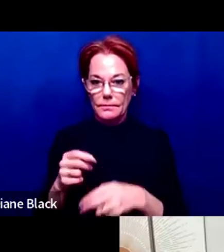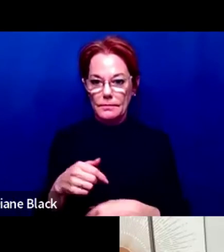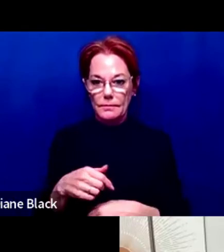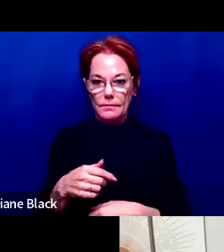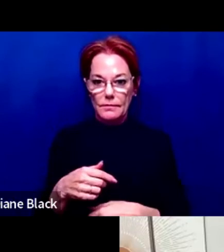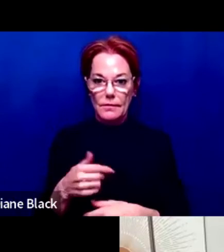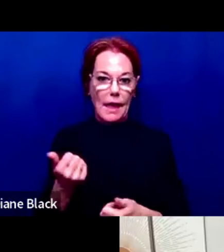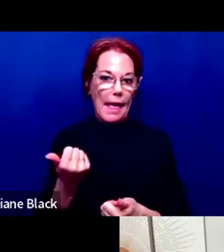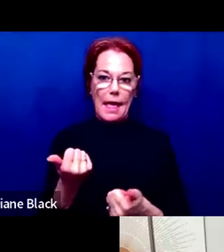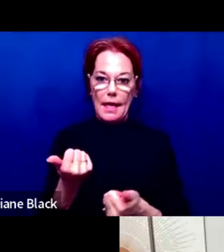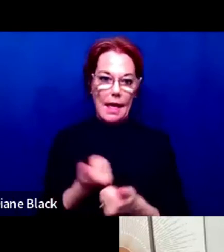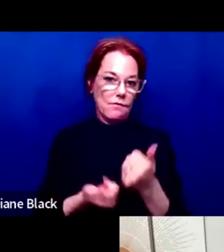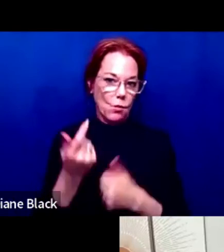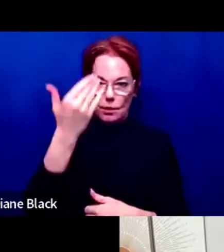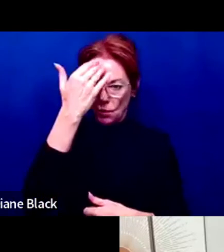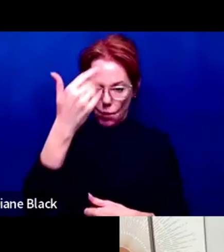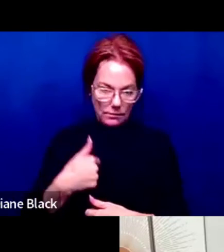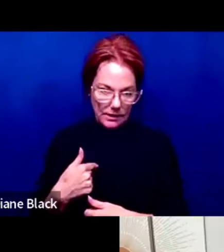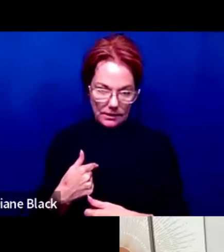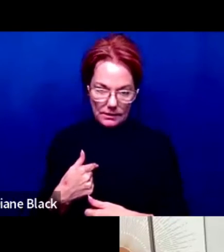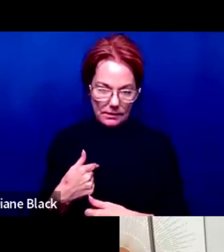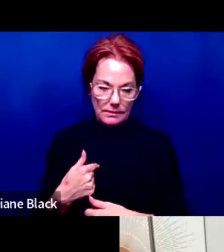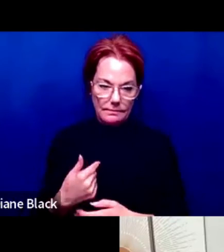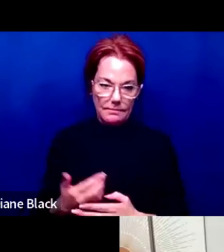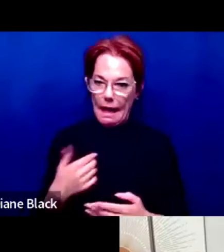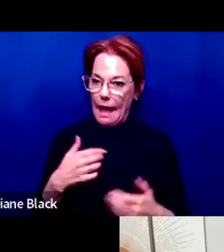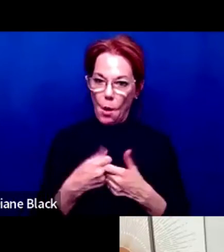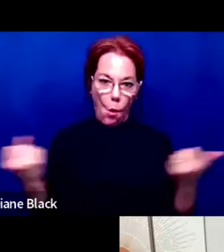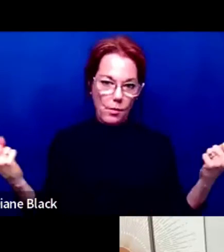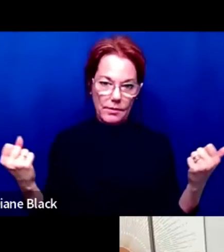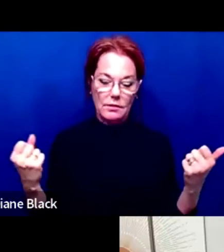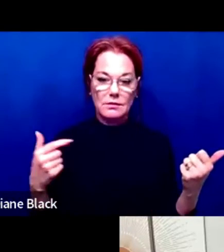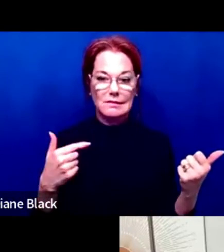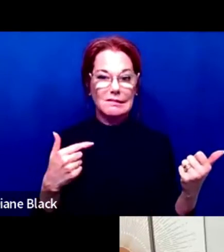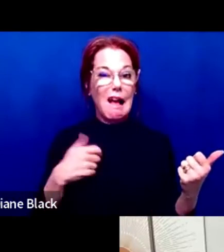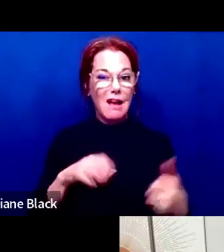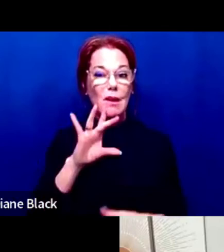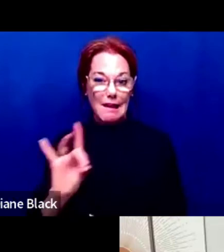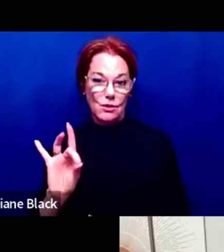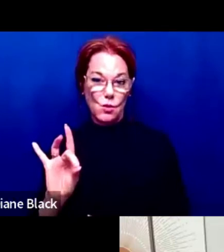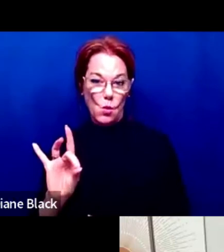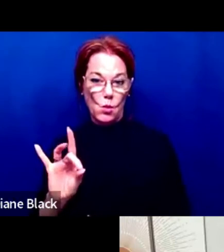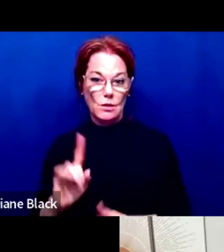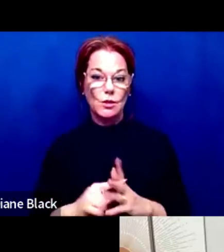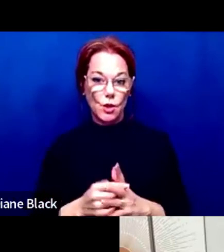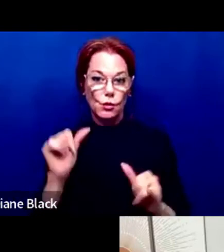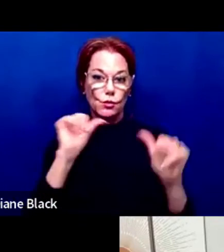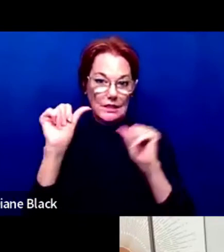open person. I'm this open book. I started drinking literally when I was eight years old, hardcore liquor, that was how